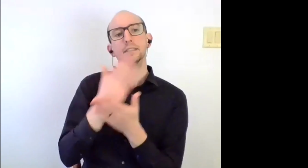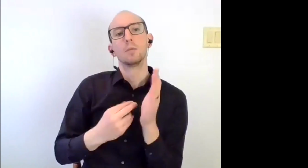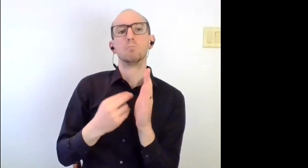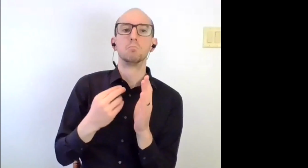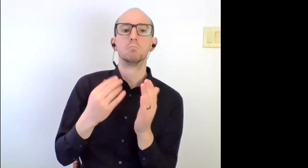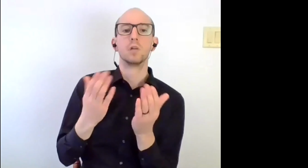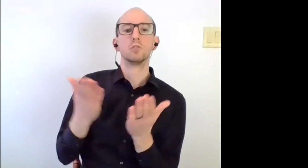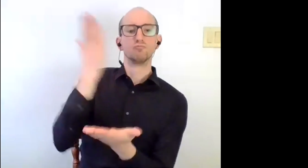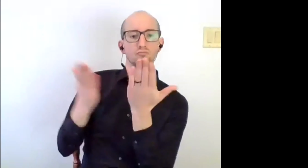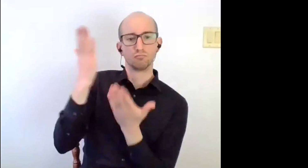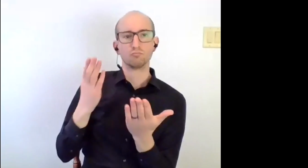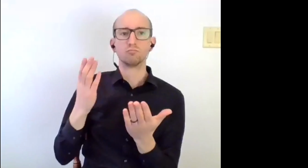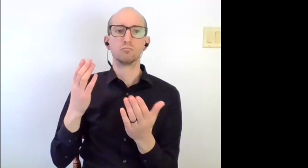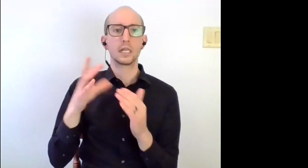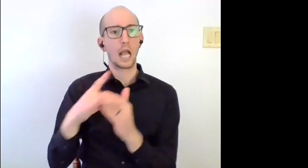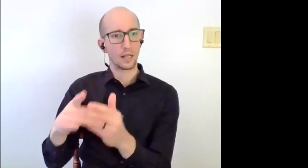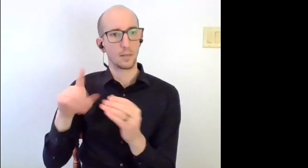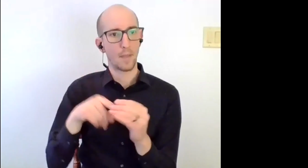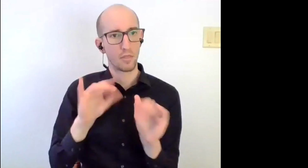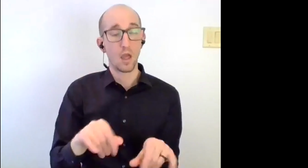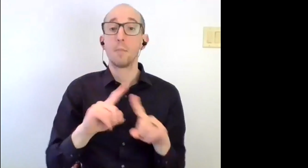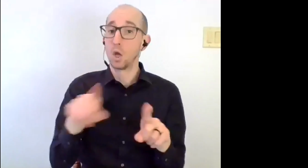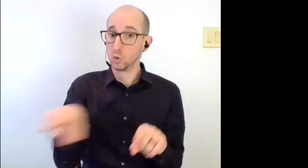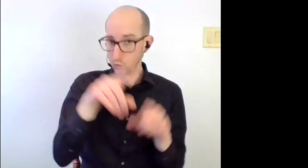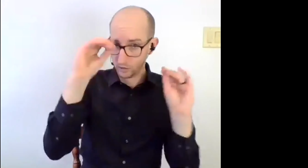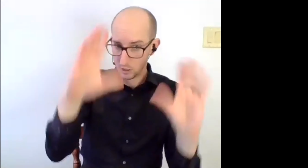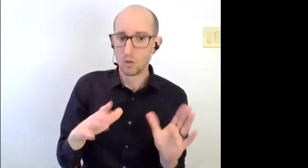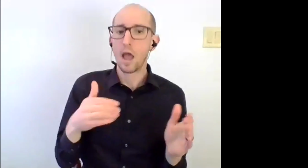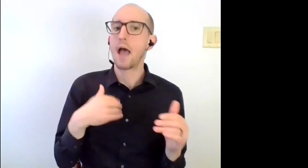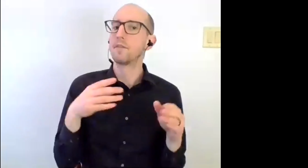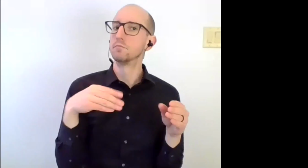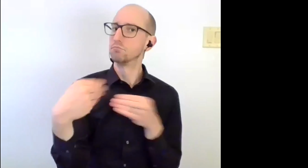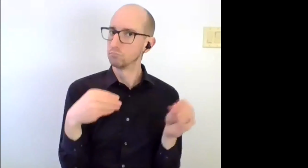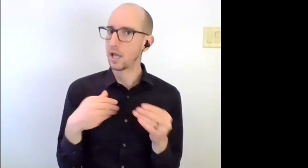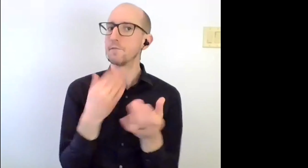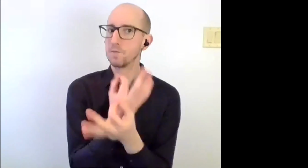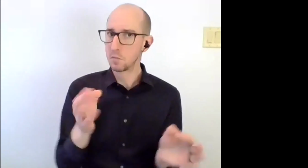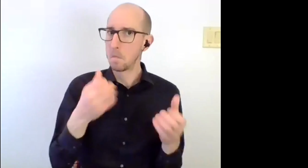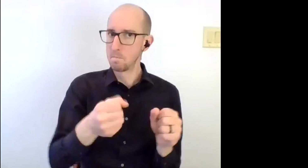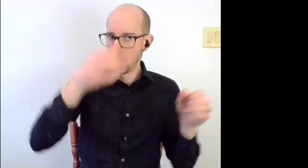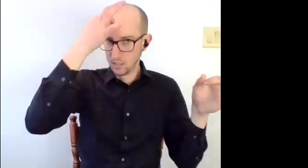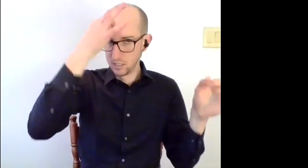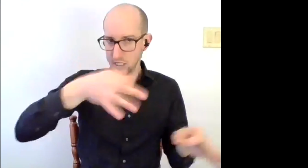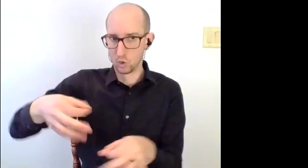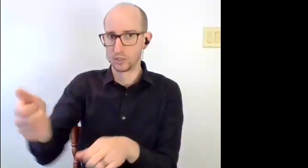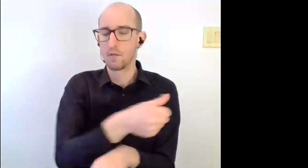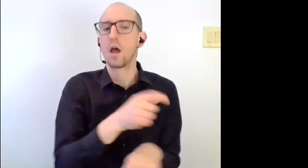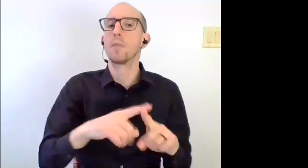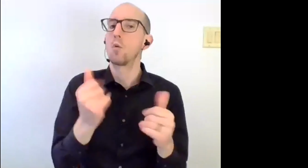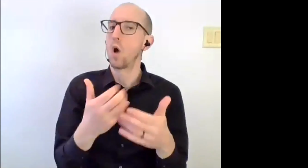guidance about do know that e-learning has issued us some those kinds of decision. But you have the academic freedom to make those kinds of